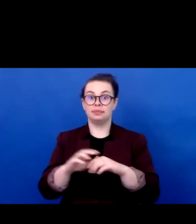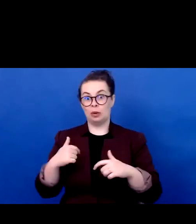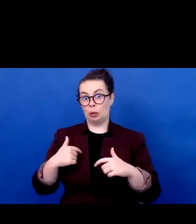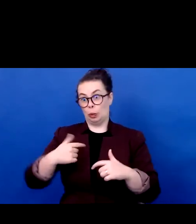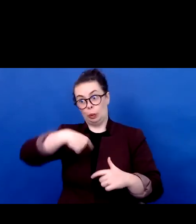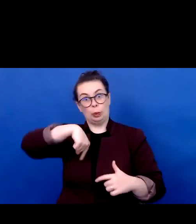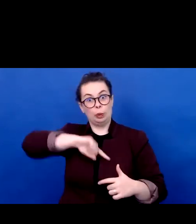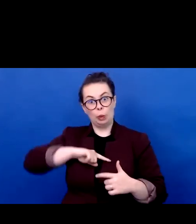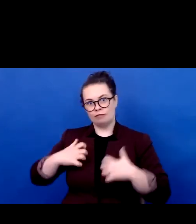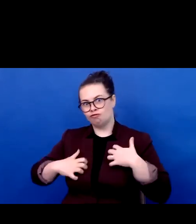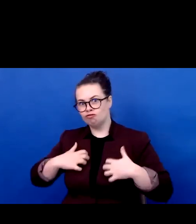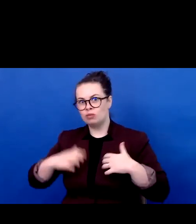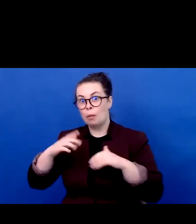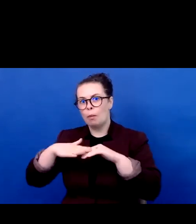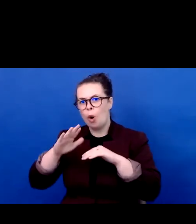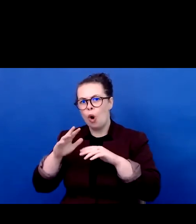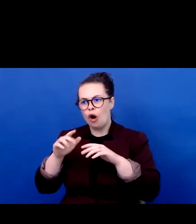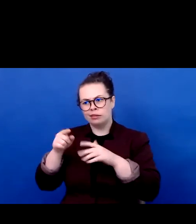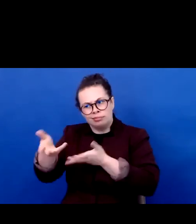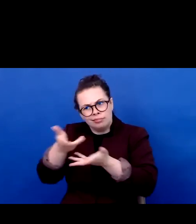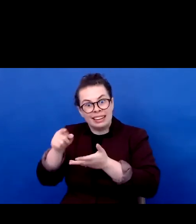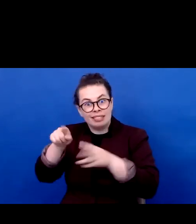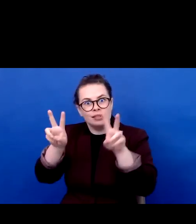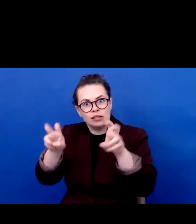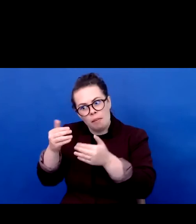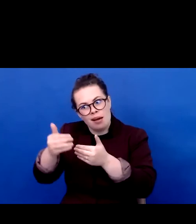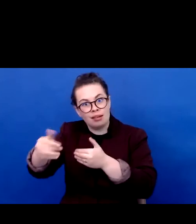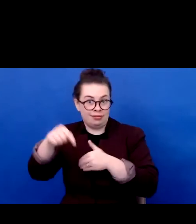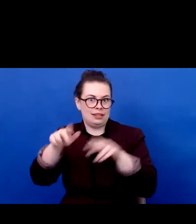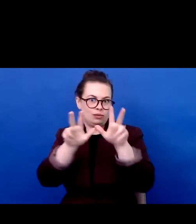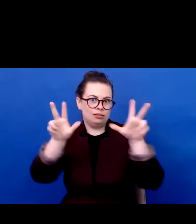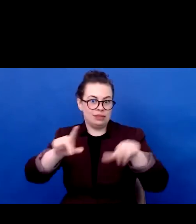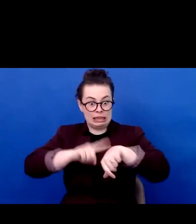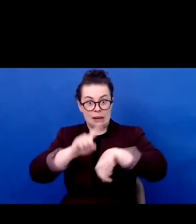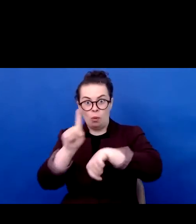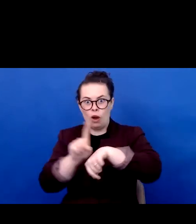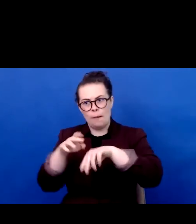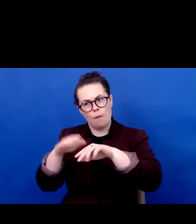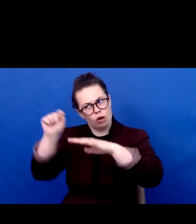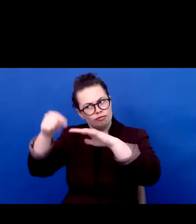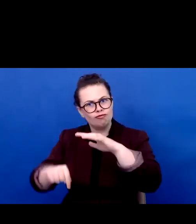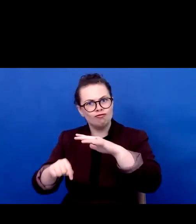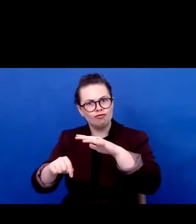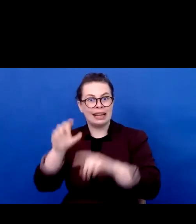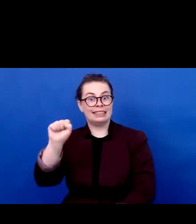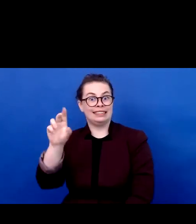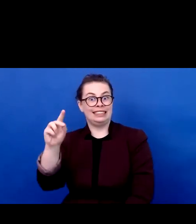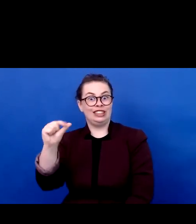discussion about this topic later on during this webinar um uh please allow me to now to turn to um